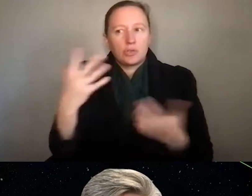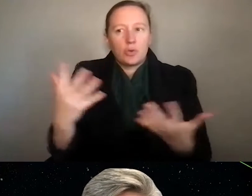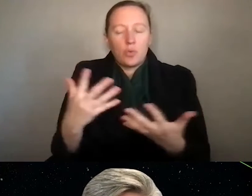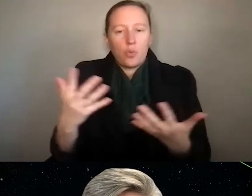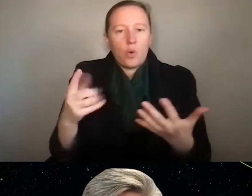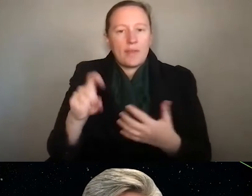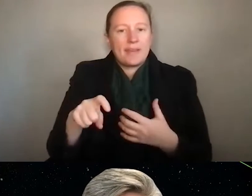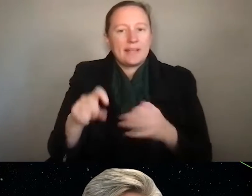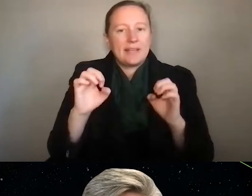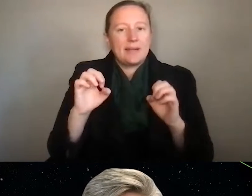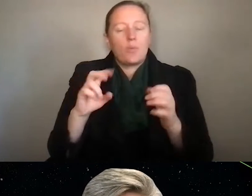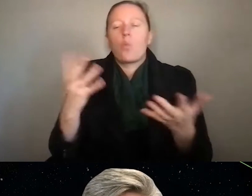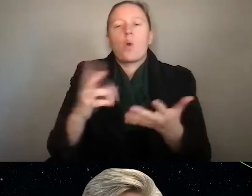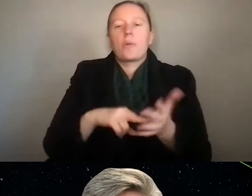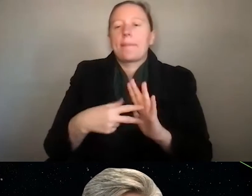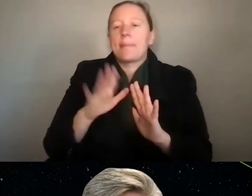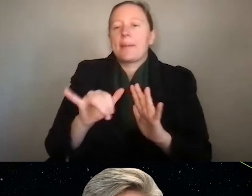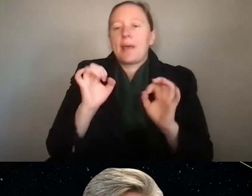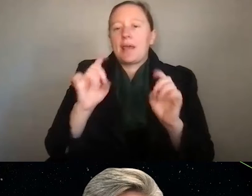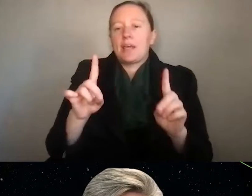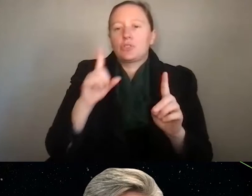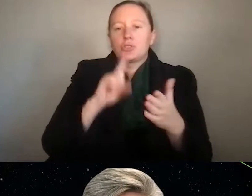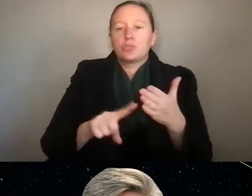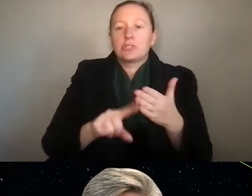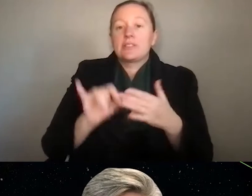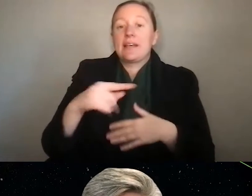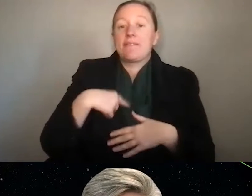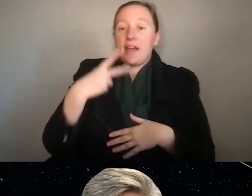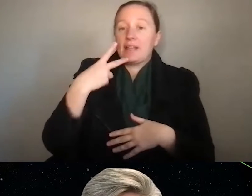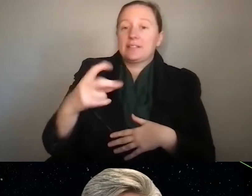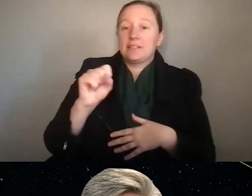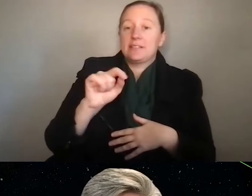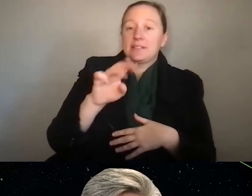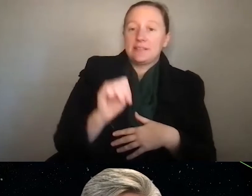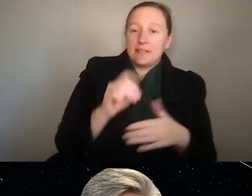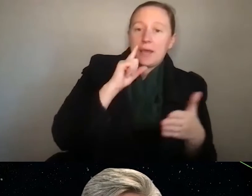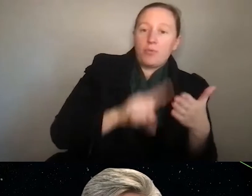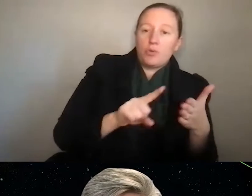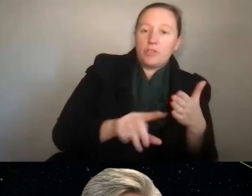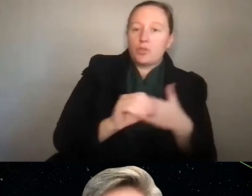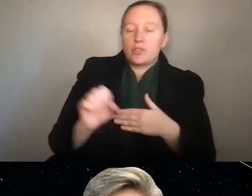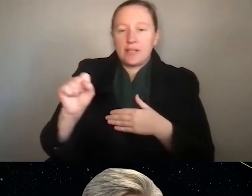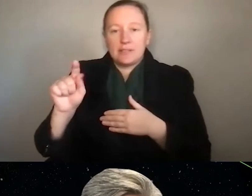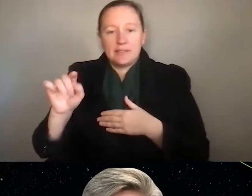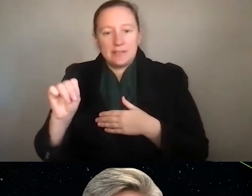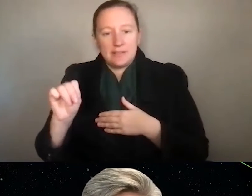educational research because if I see STEM research and STEM education, is that in itself?